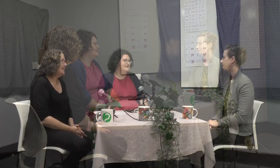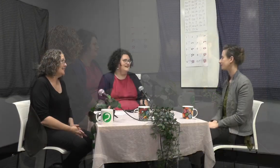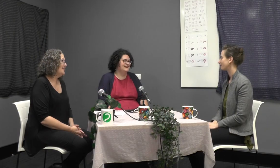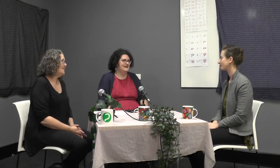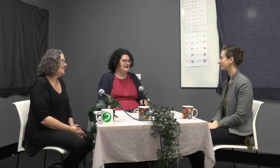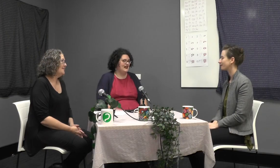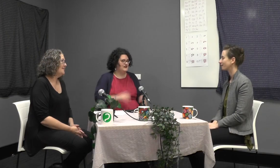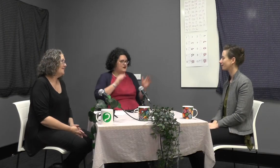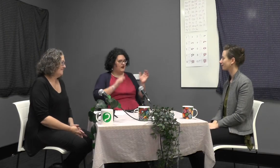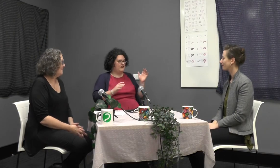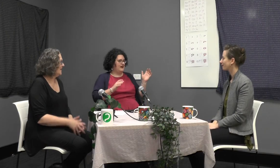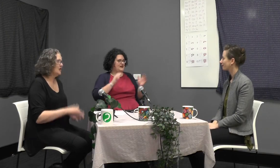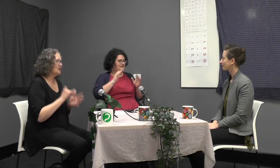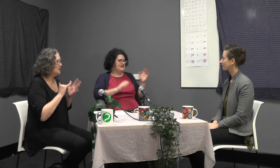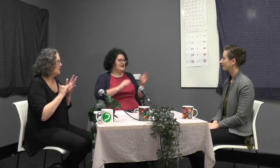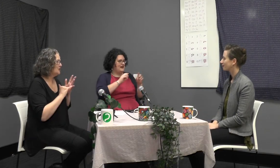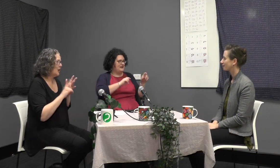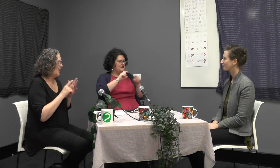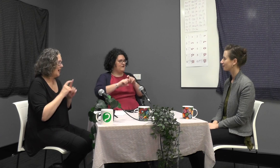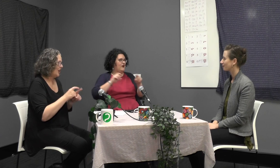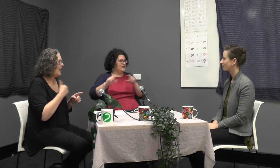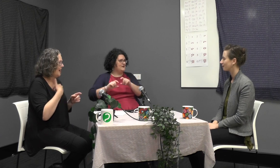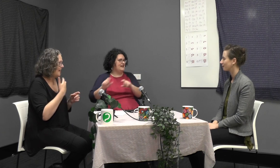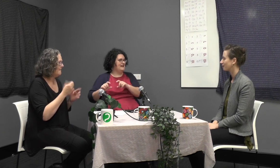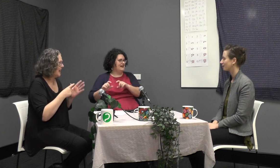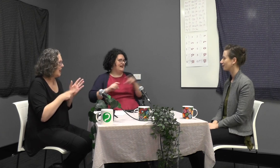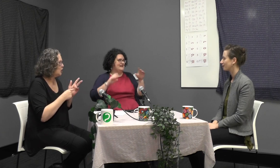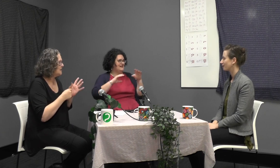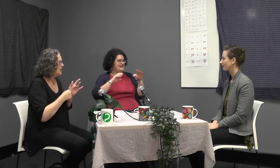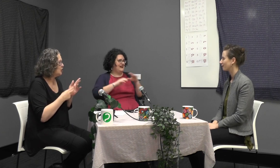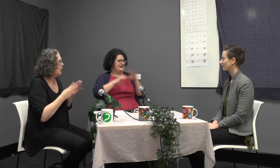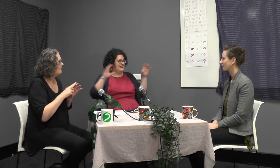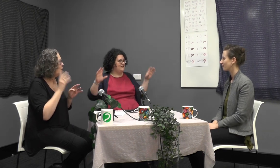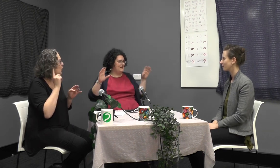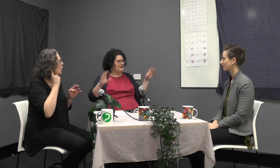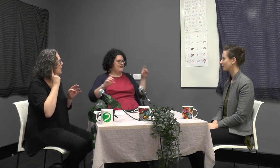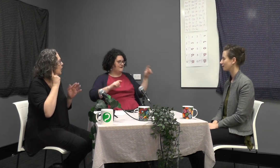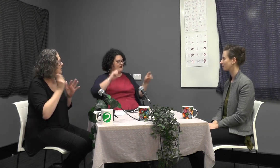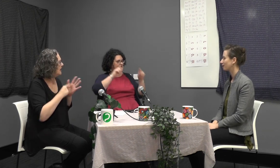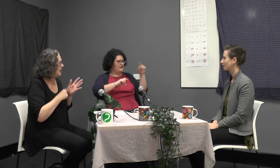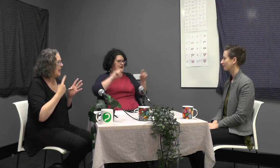I mean, I’ve done some annotation of audio data and annotating video data for, like,